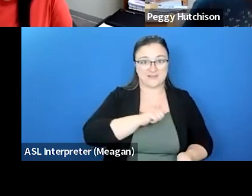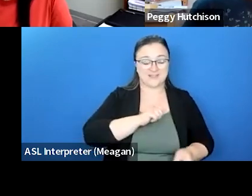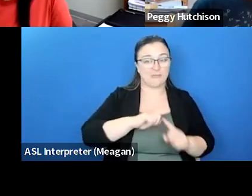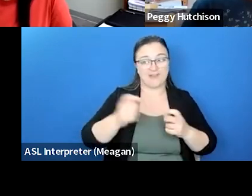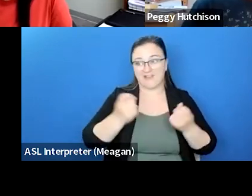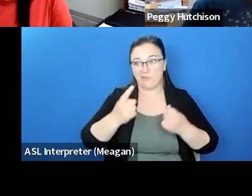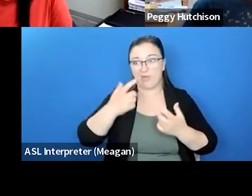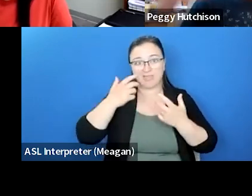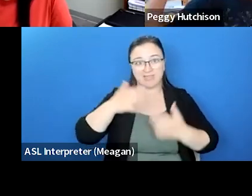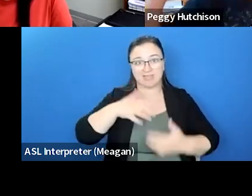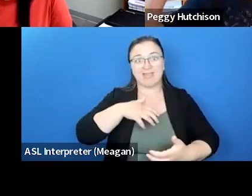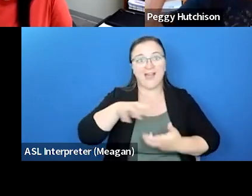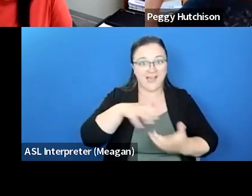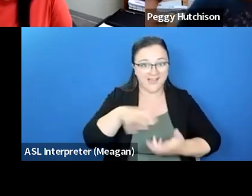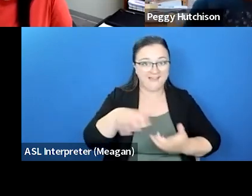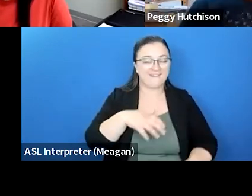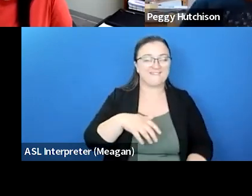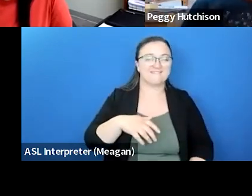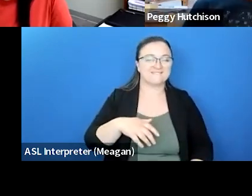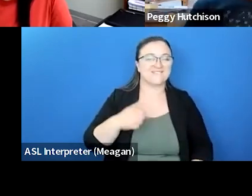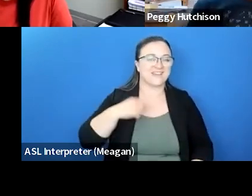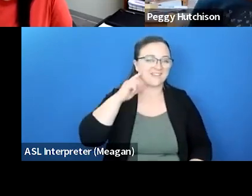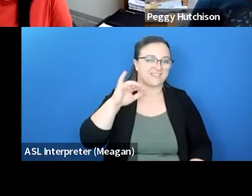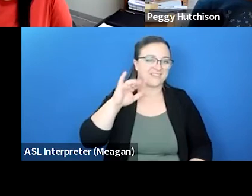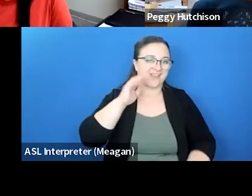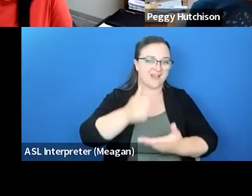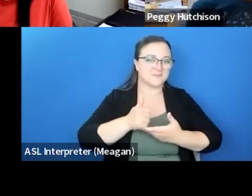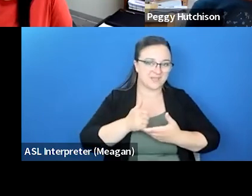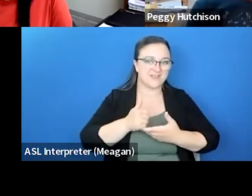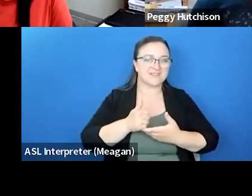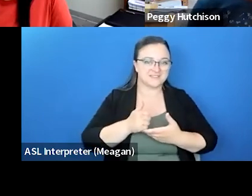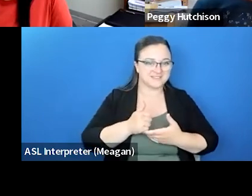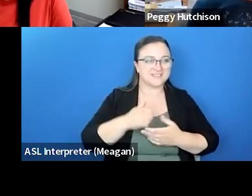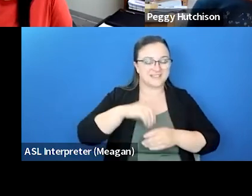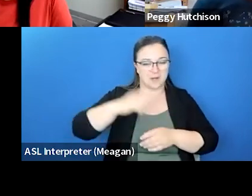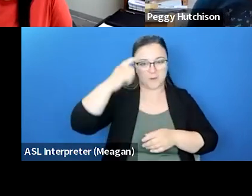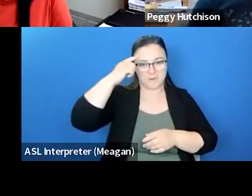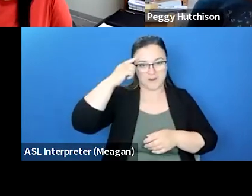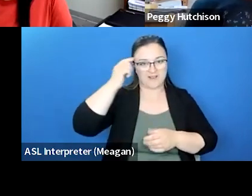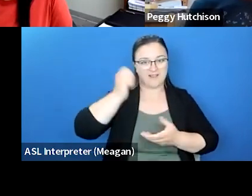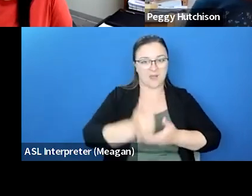I think that also does something in our brain to help us kind of chill and you know,